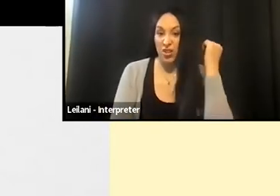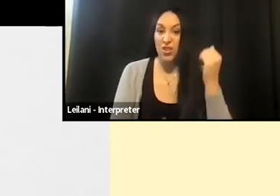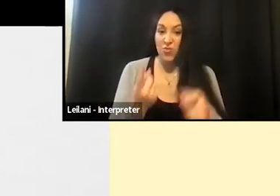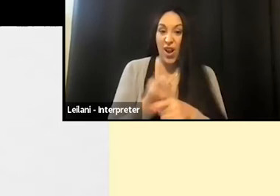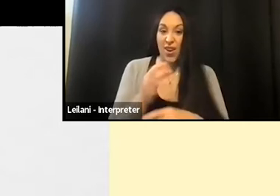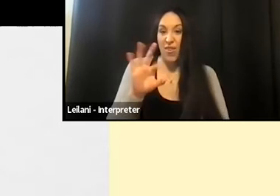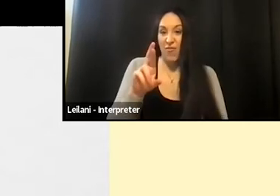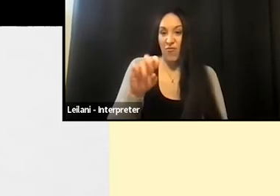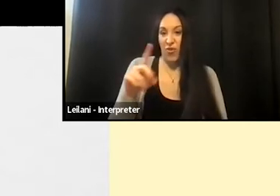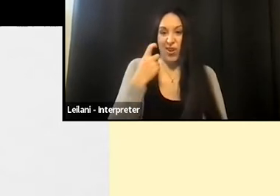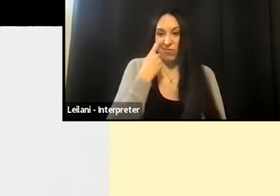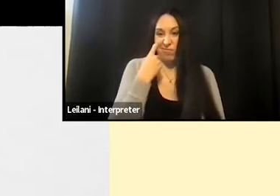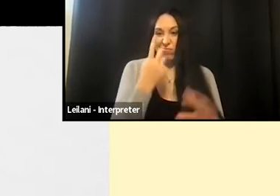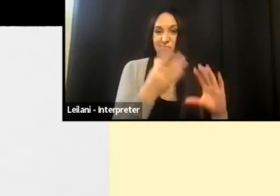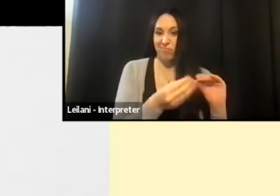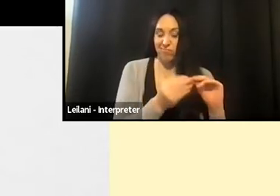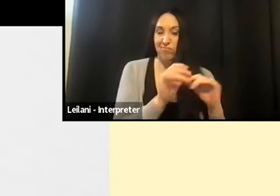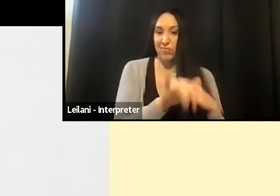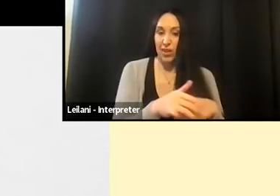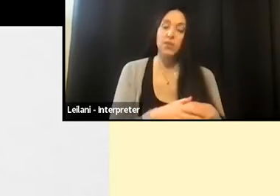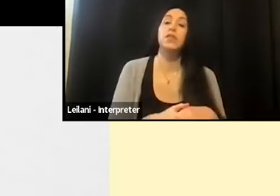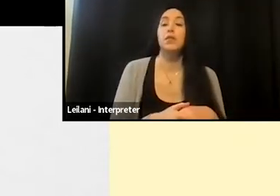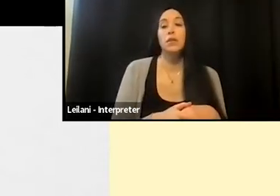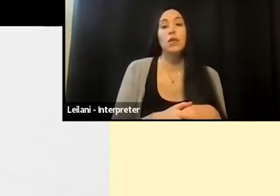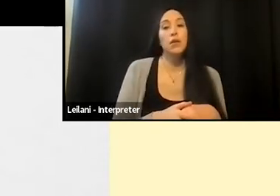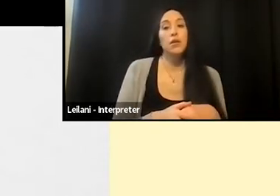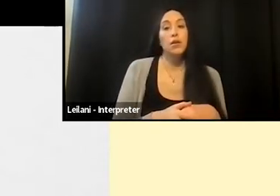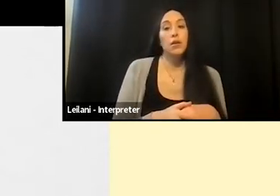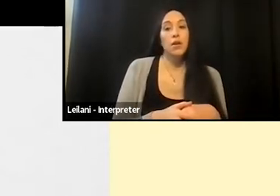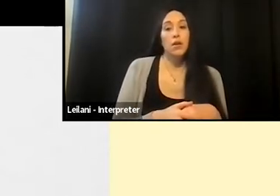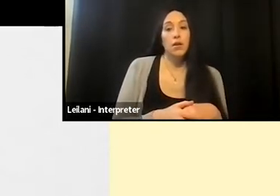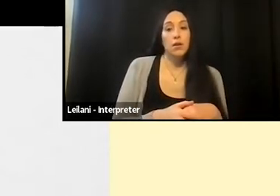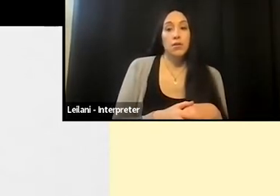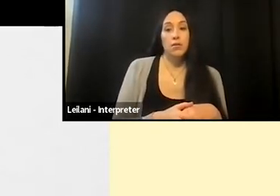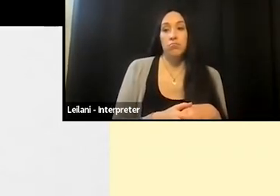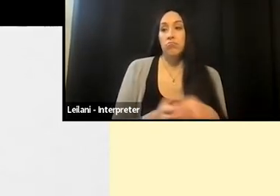That, you know, this is also a crisis that we have found to be very invisibilized.